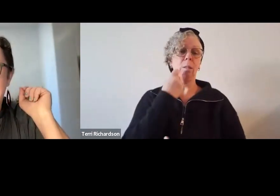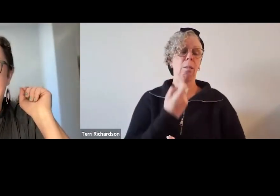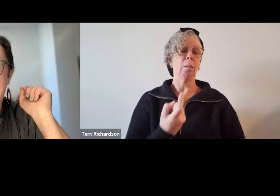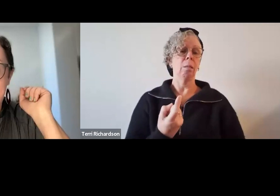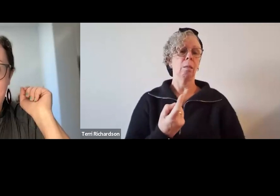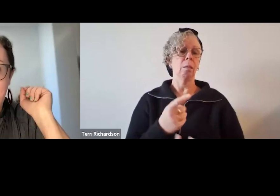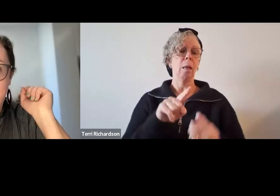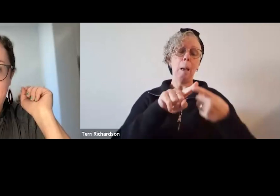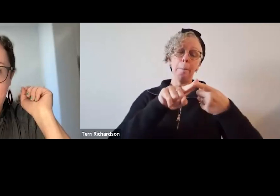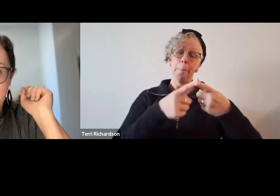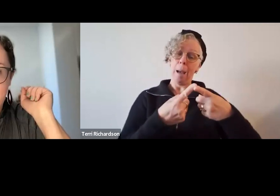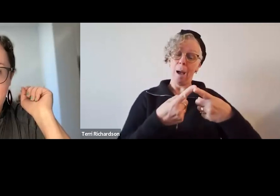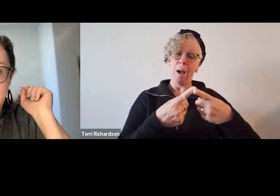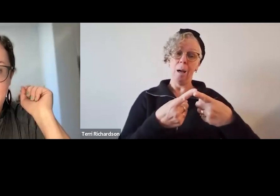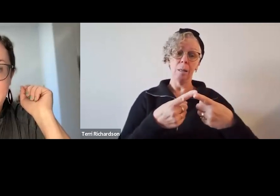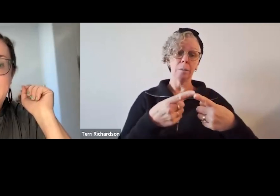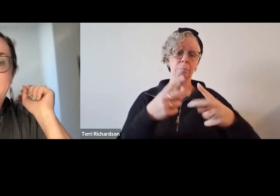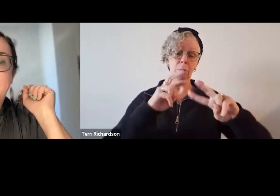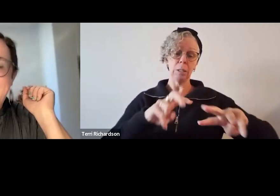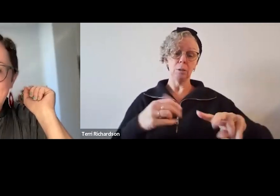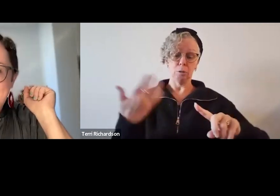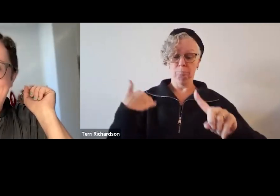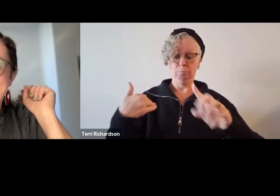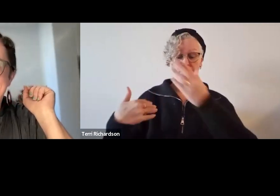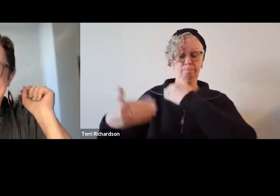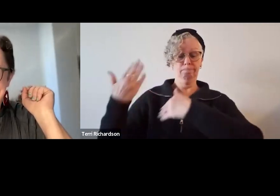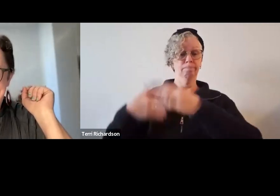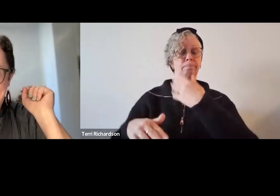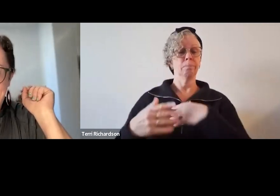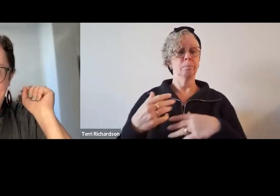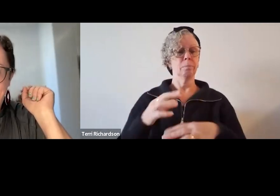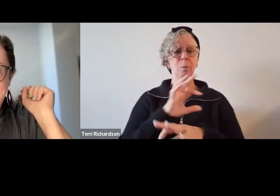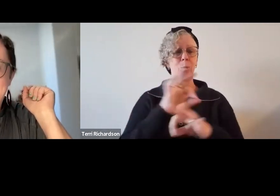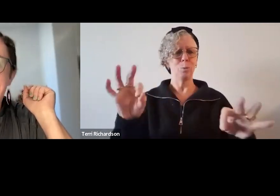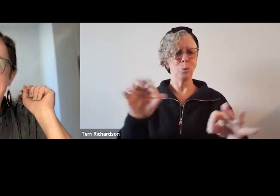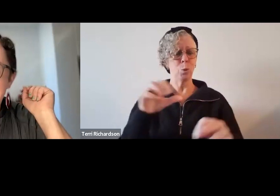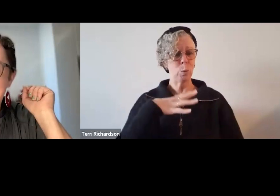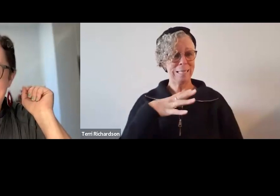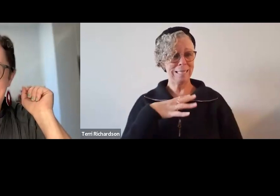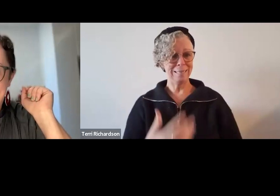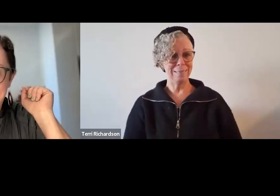point of my recent research and writing, actually unnecessary in that most of that